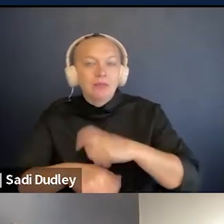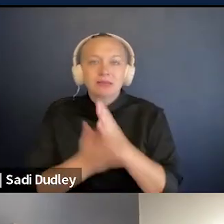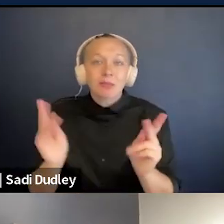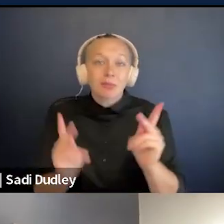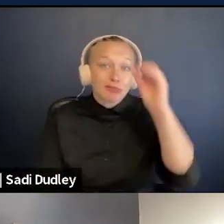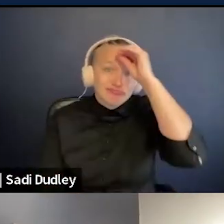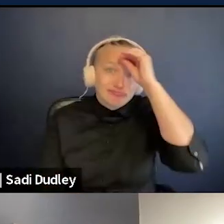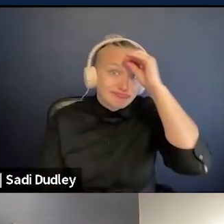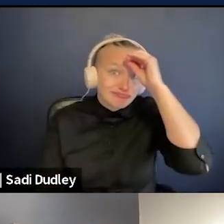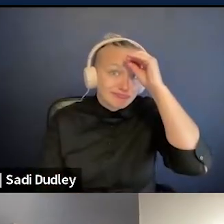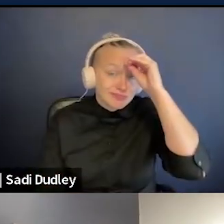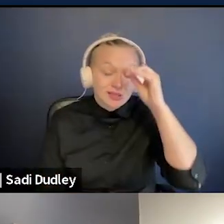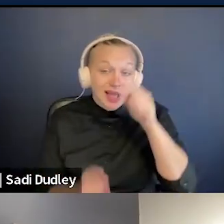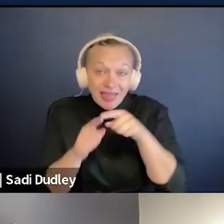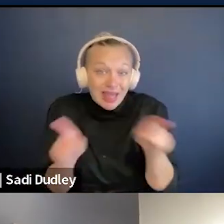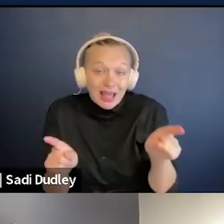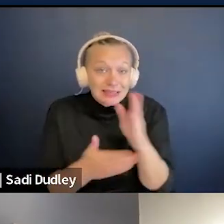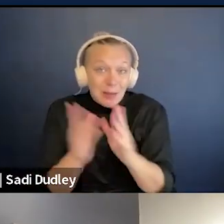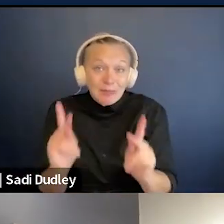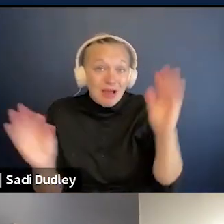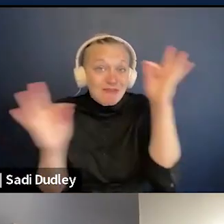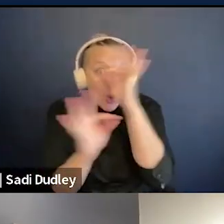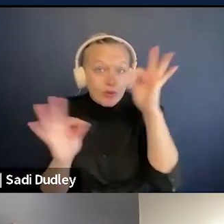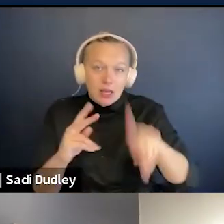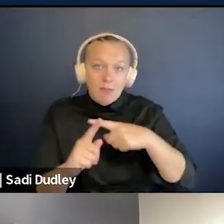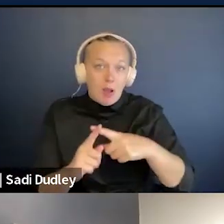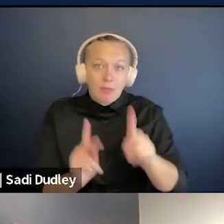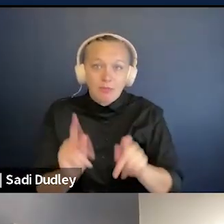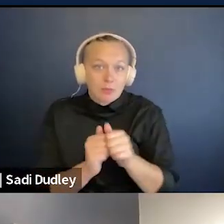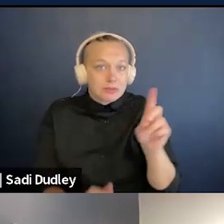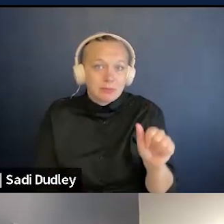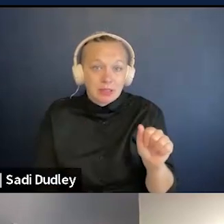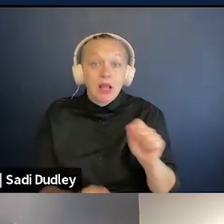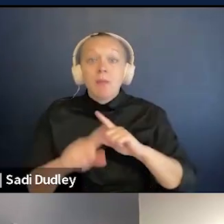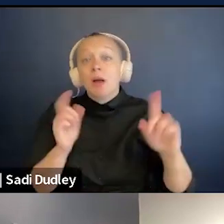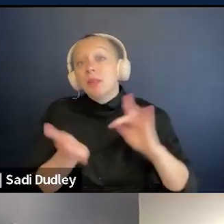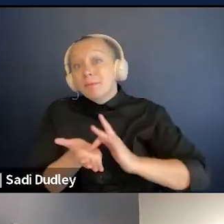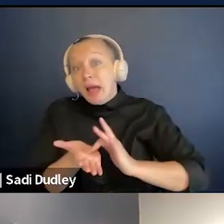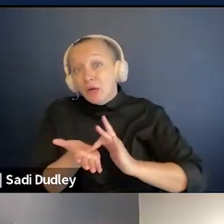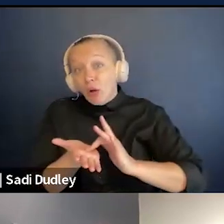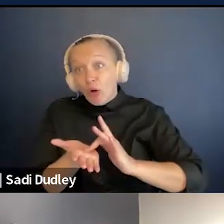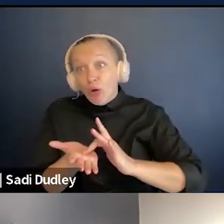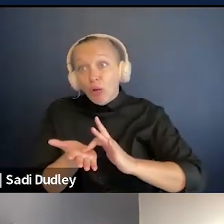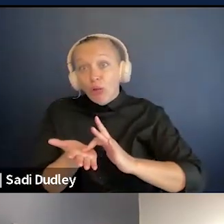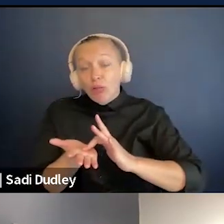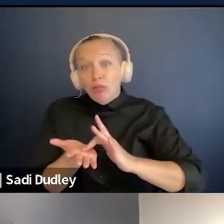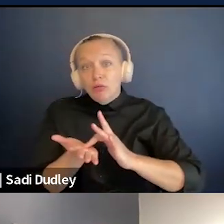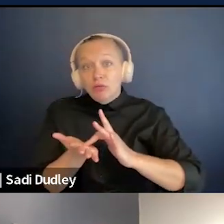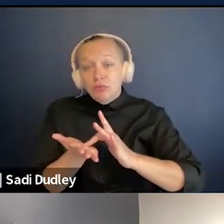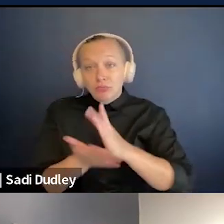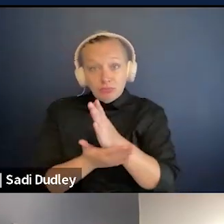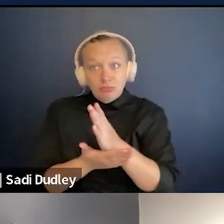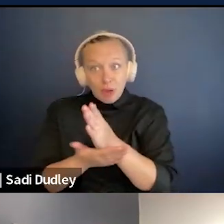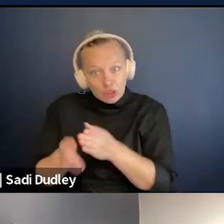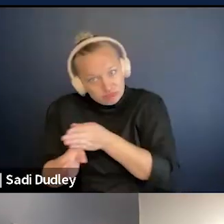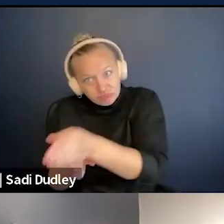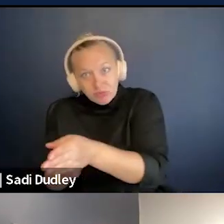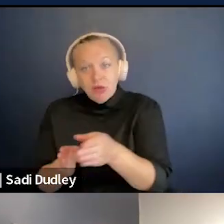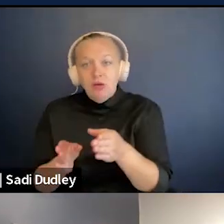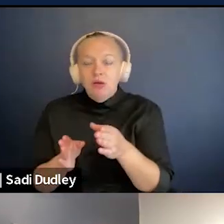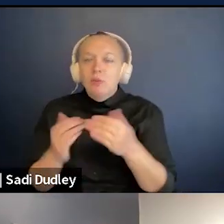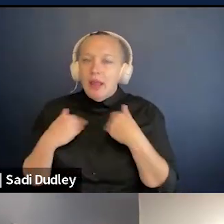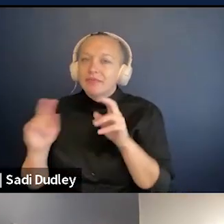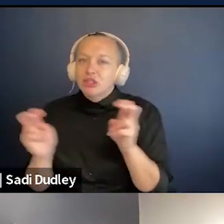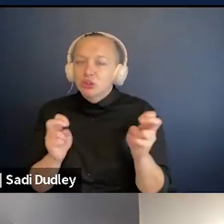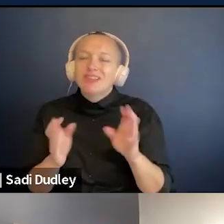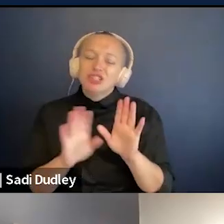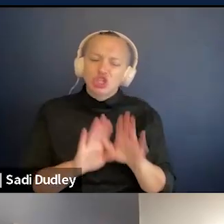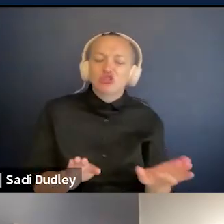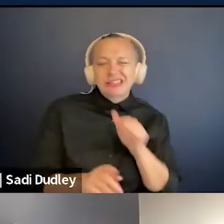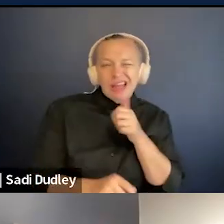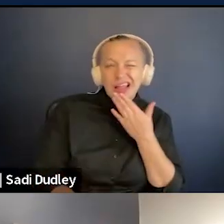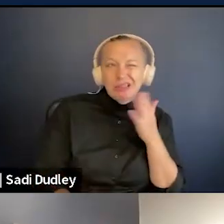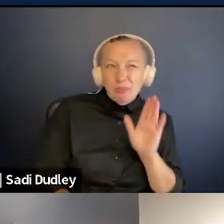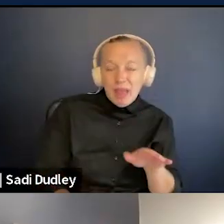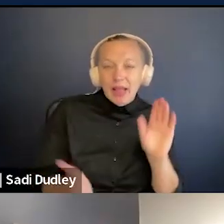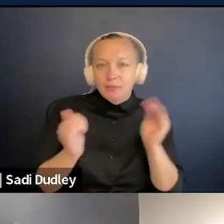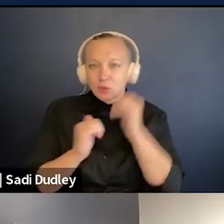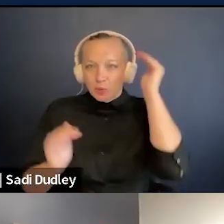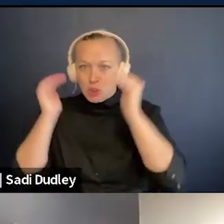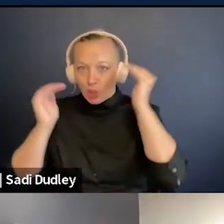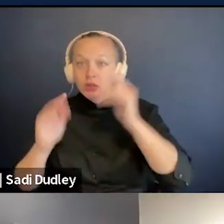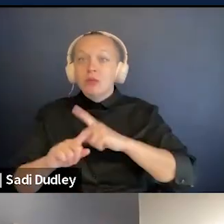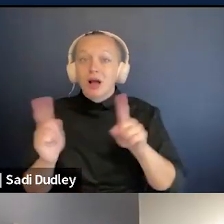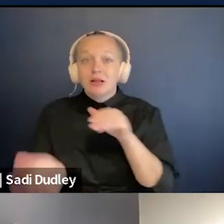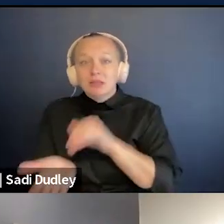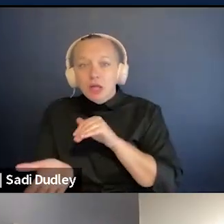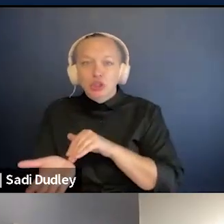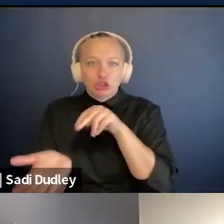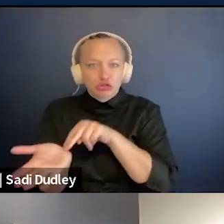about people with disabilities. Also, at the medical front, we do have a… issues with, uh… With the children, it's not so bad. They're used sometimes to doctors and nurses that the parents and social workers, let the parents.